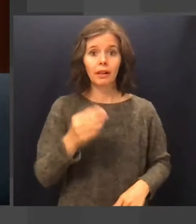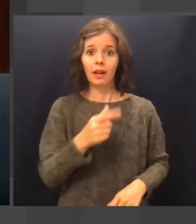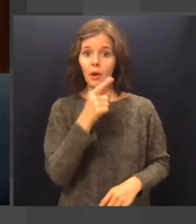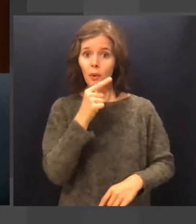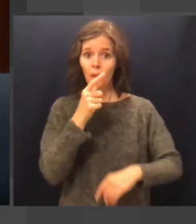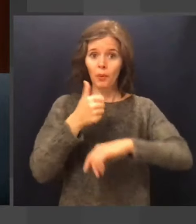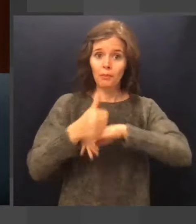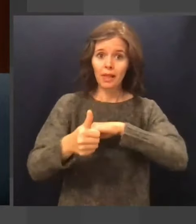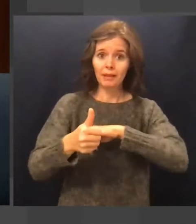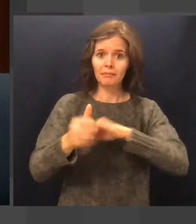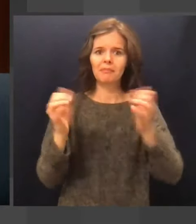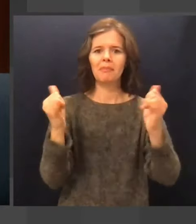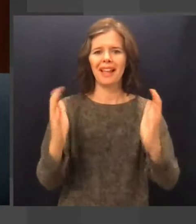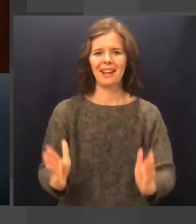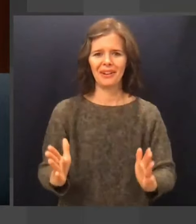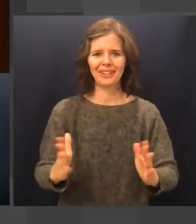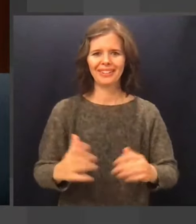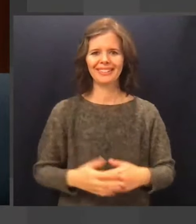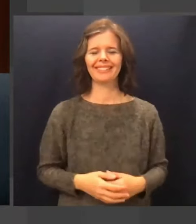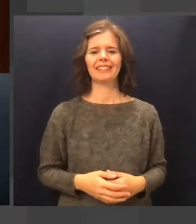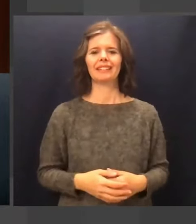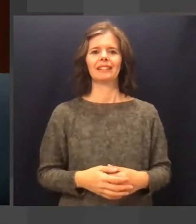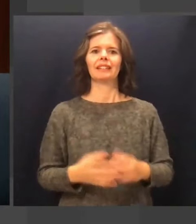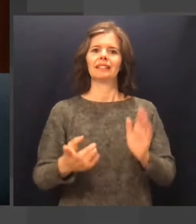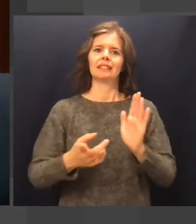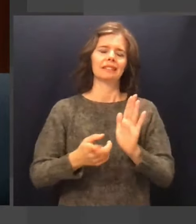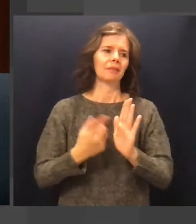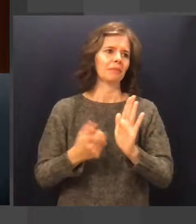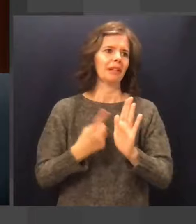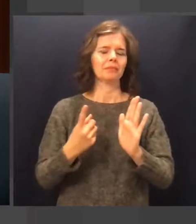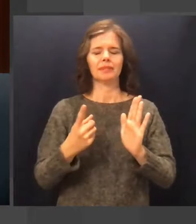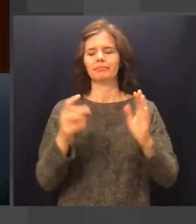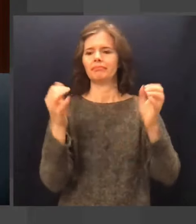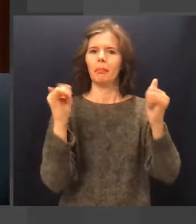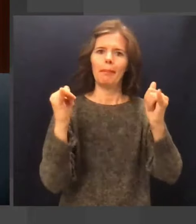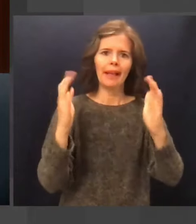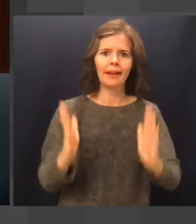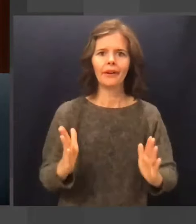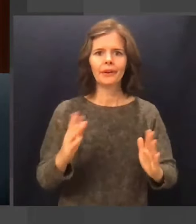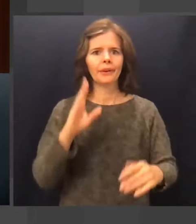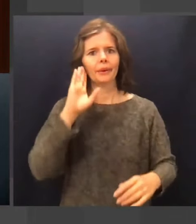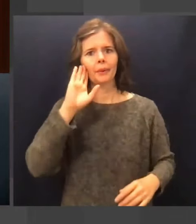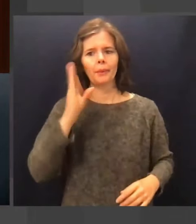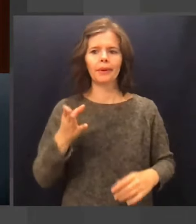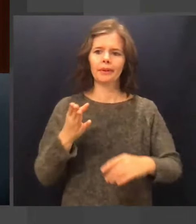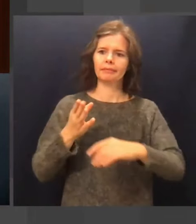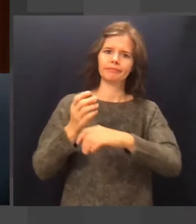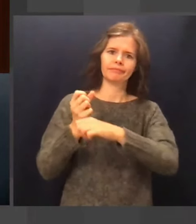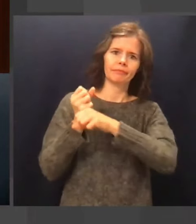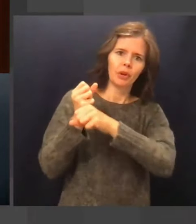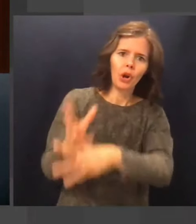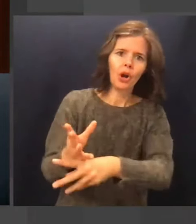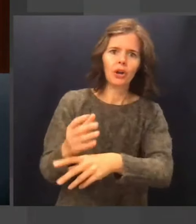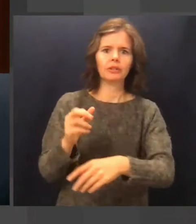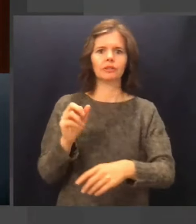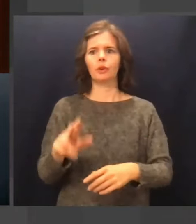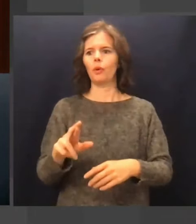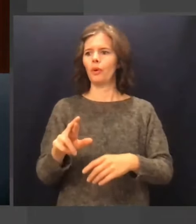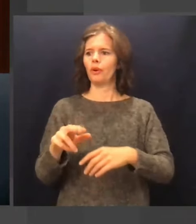THEY ARE THE PLAYER'S FAULT. IN THE SENSE THAT IT WAS